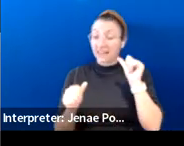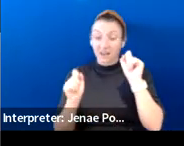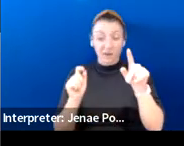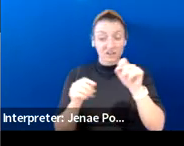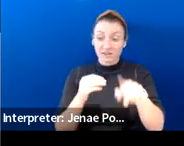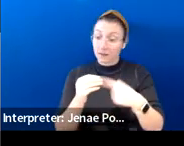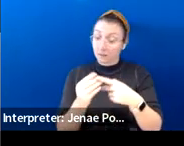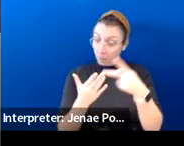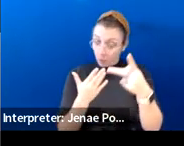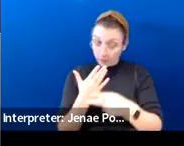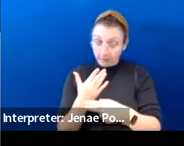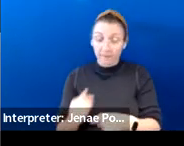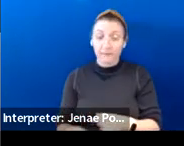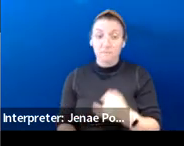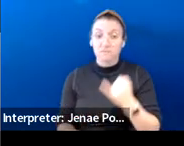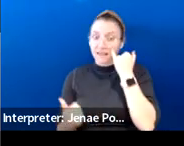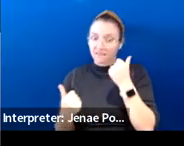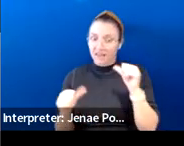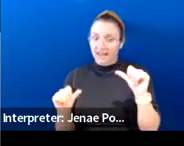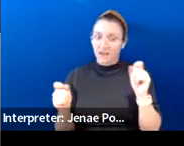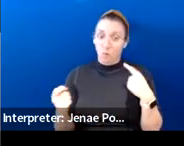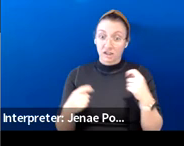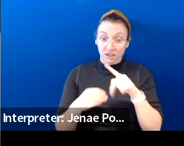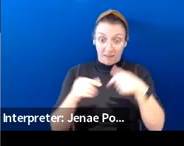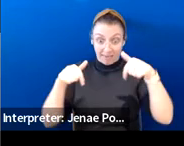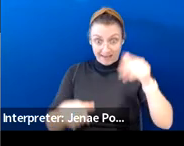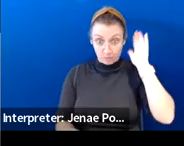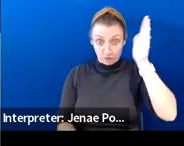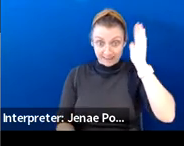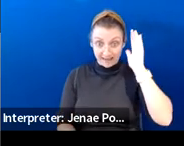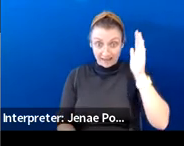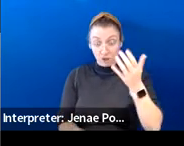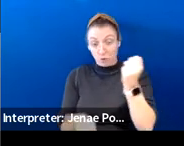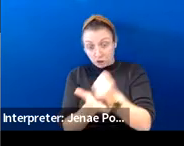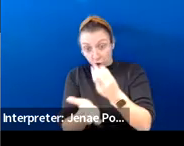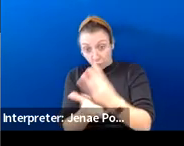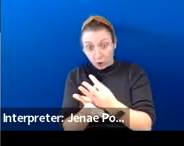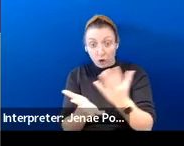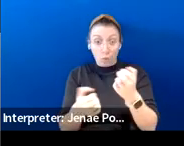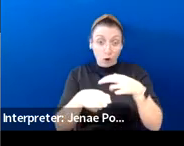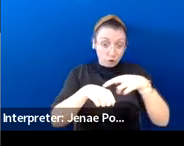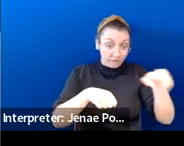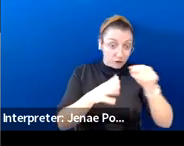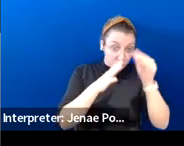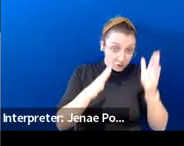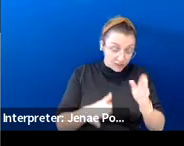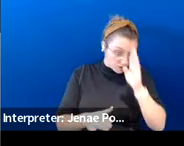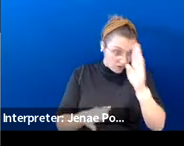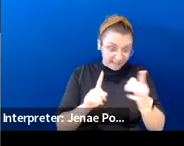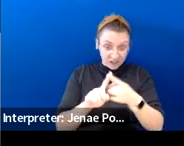if you have any questions about this presentation or social work or want to refer students directly to Enrique or I,